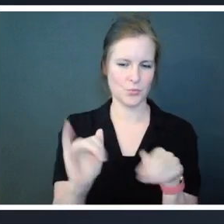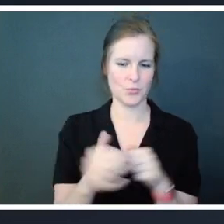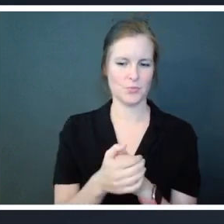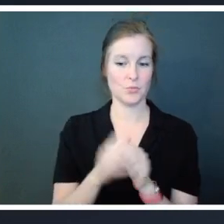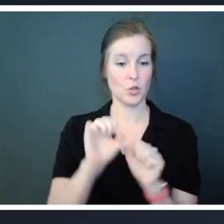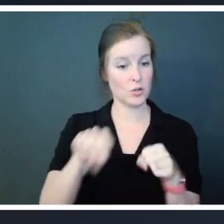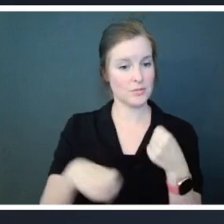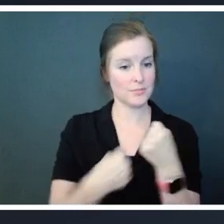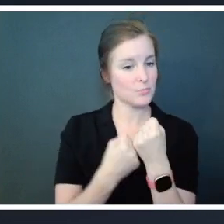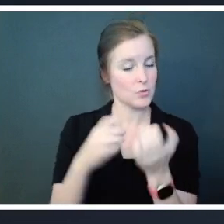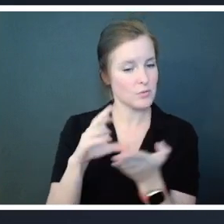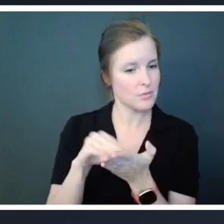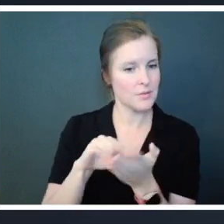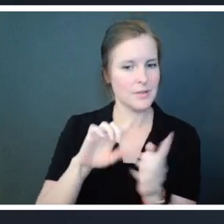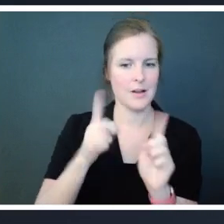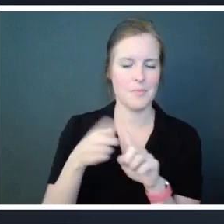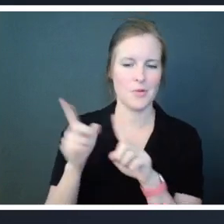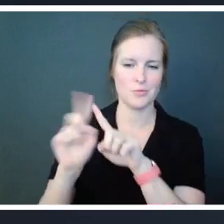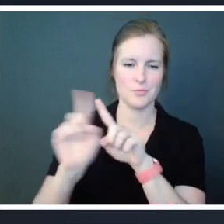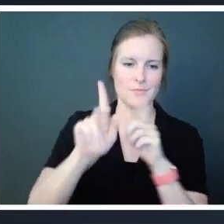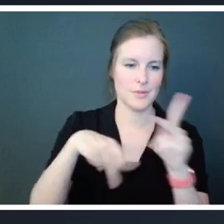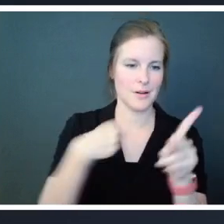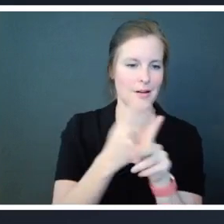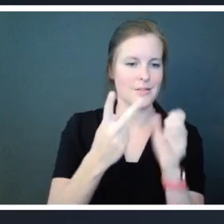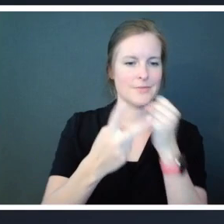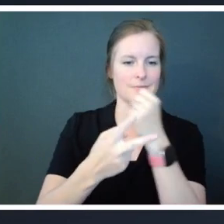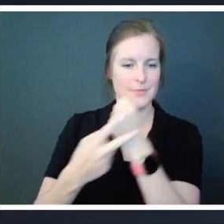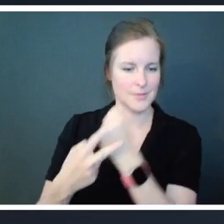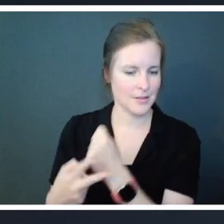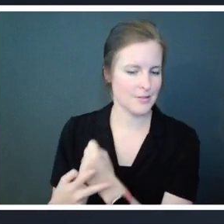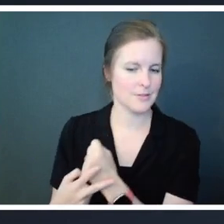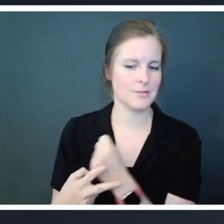strategies of conservation through the intersection of civics, conservation,